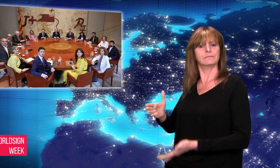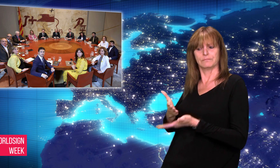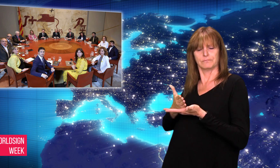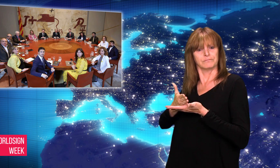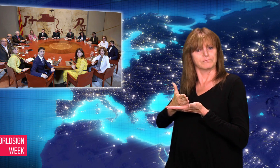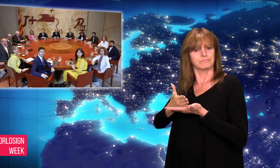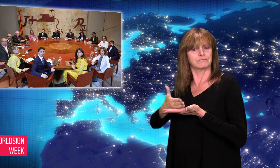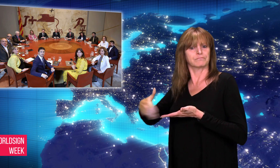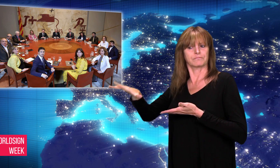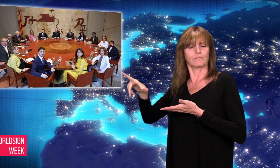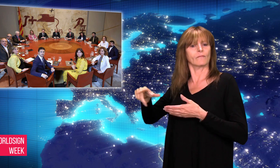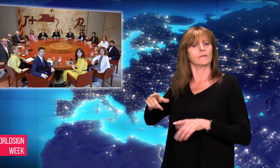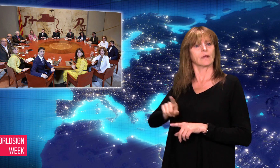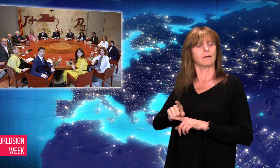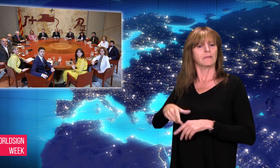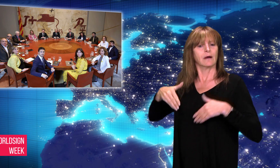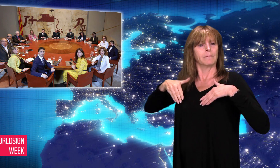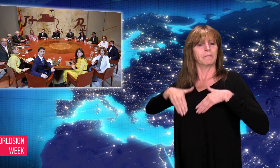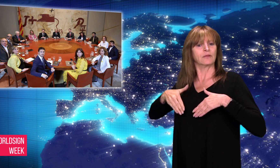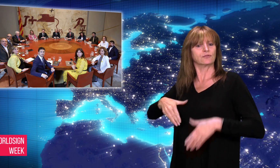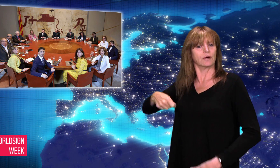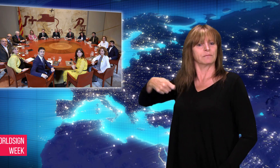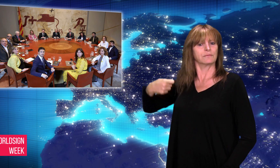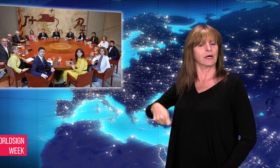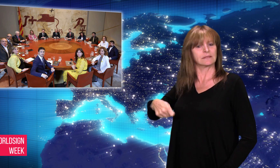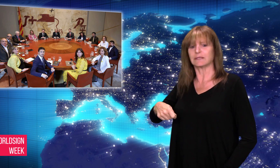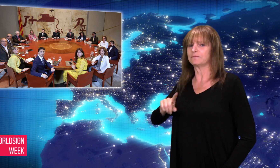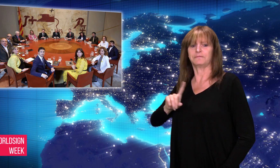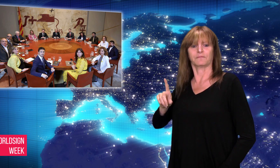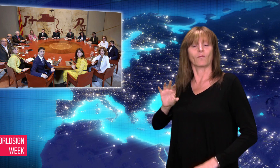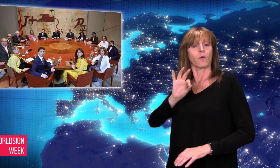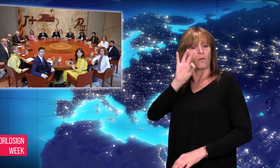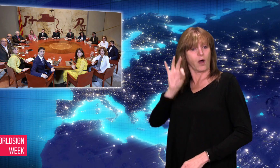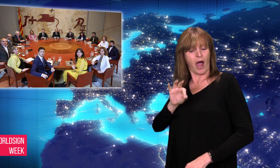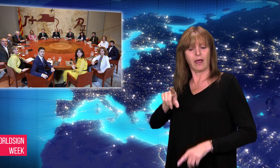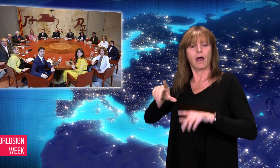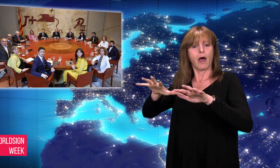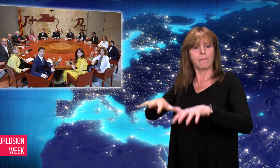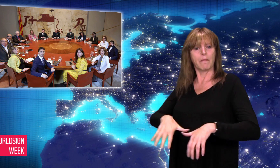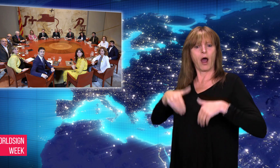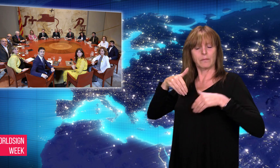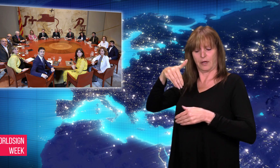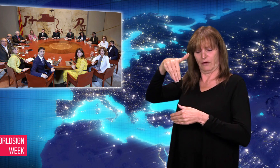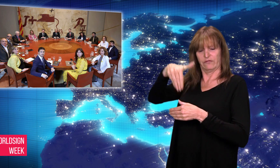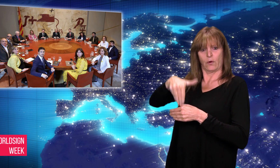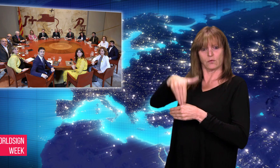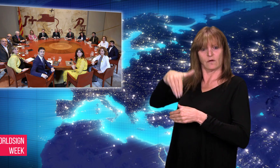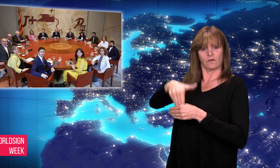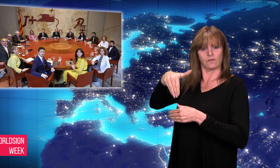Rajoy’s political party was convicted